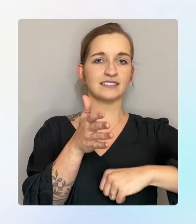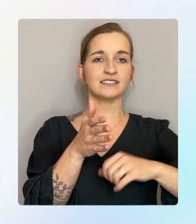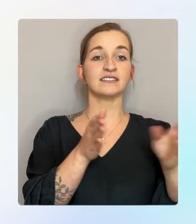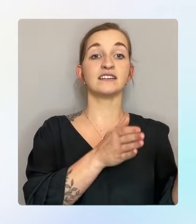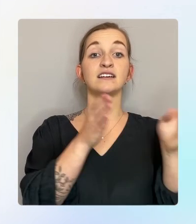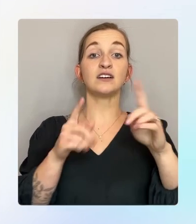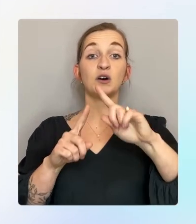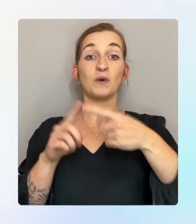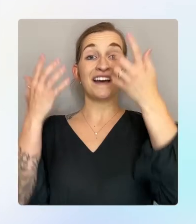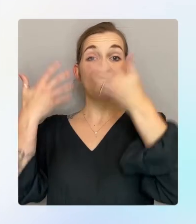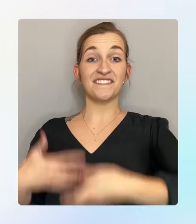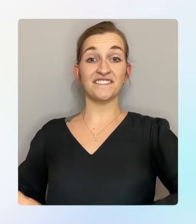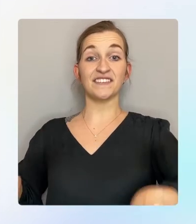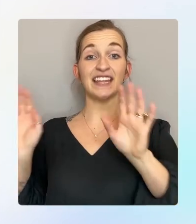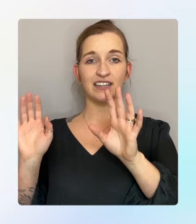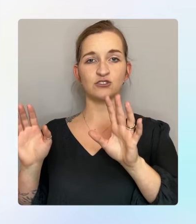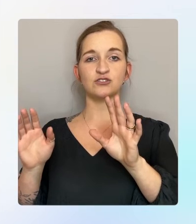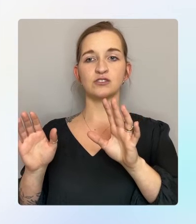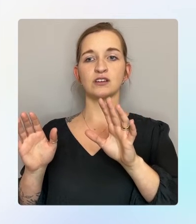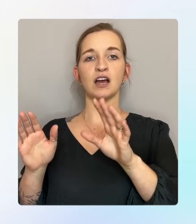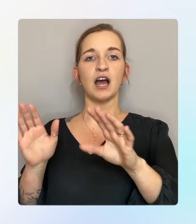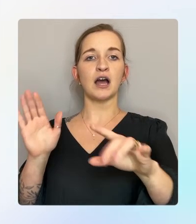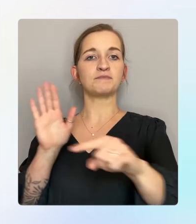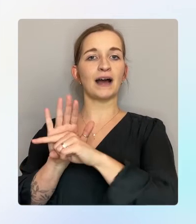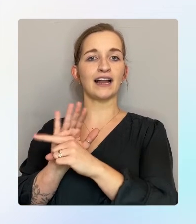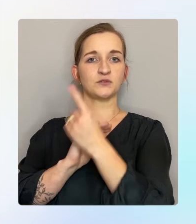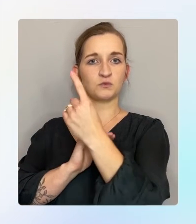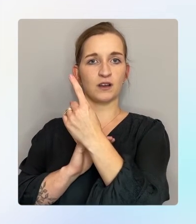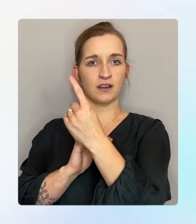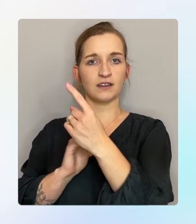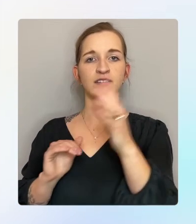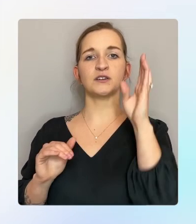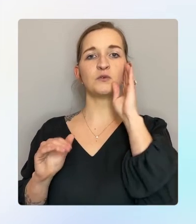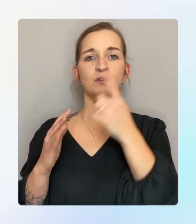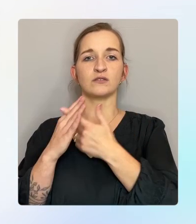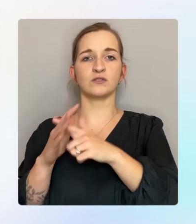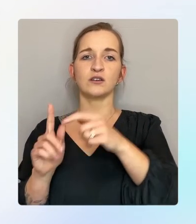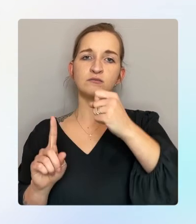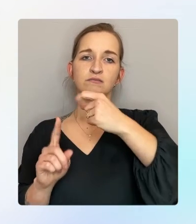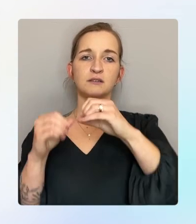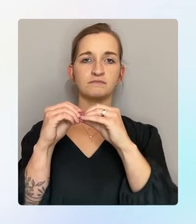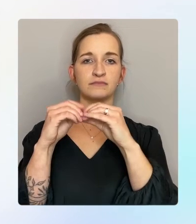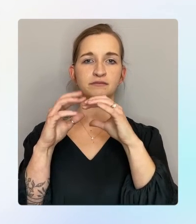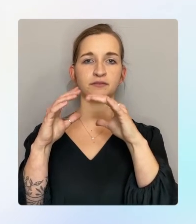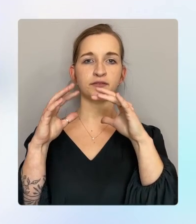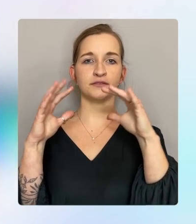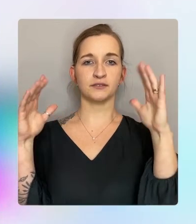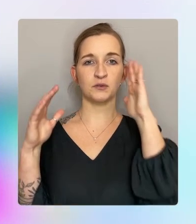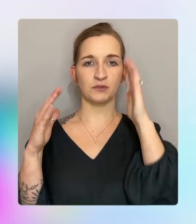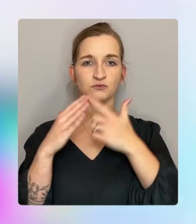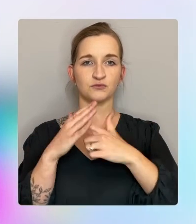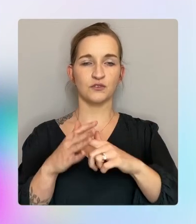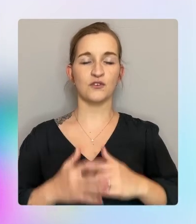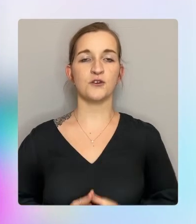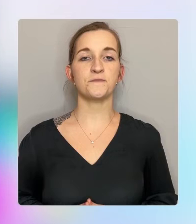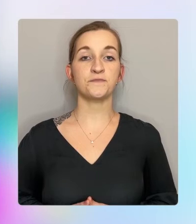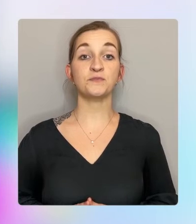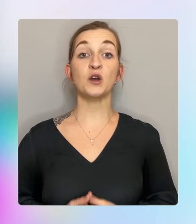we compare it to -1, and when it becomes true, we generate the pulse with a pulse patch. In the current state,